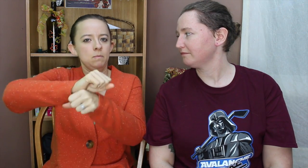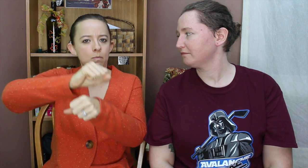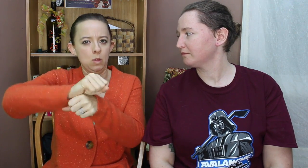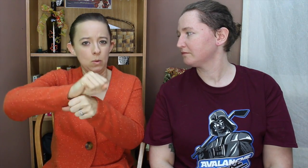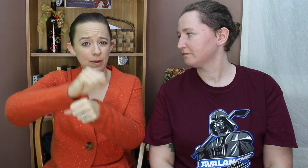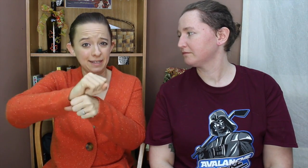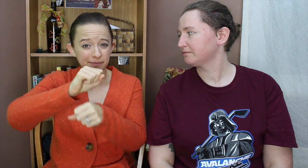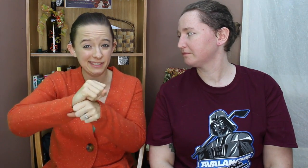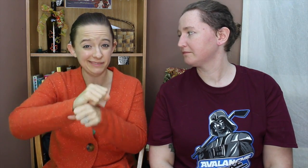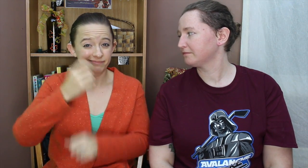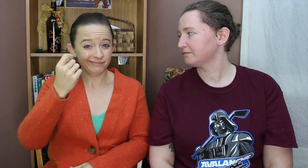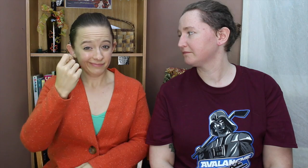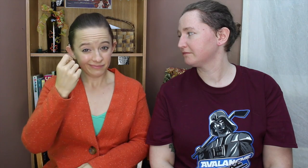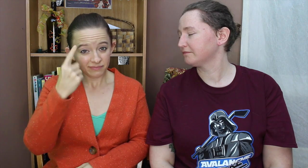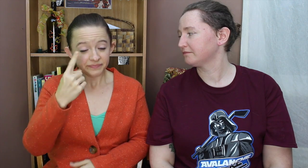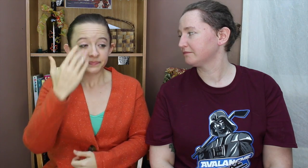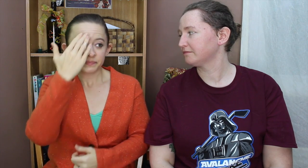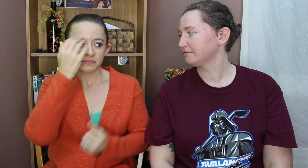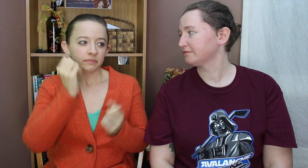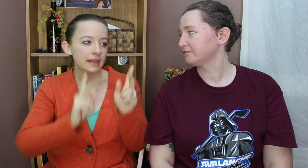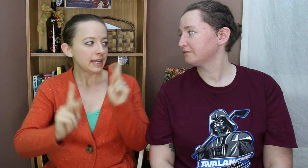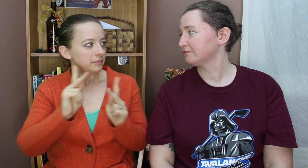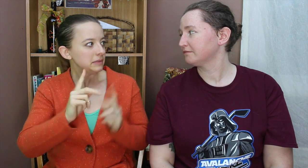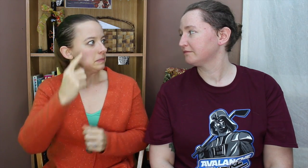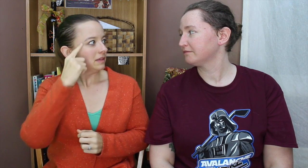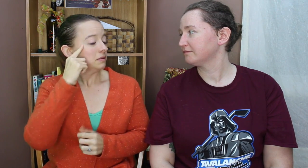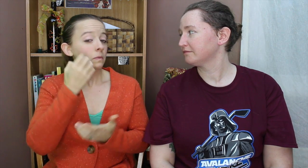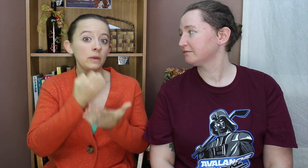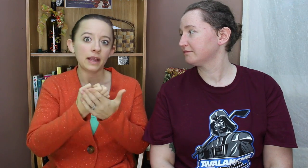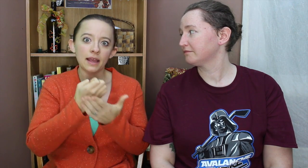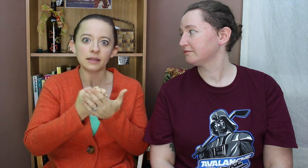the first thing is employment. Now,